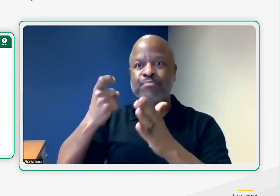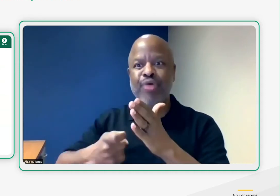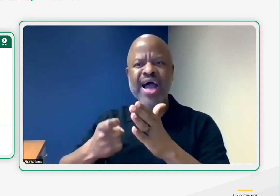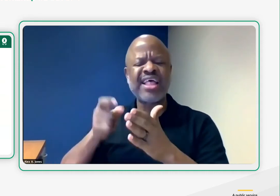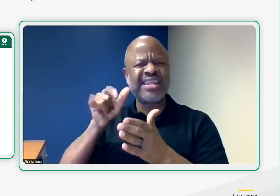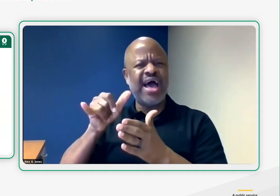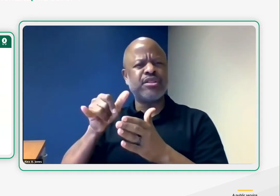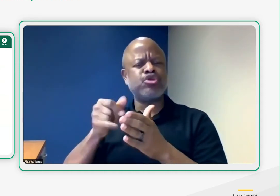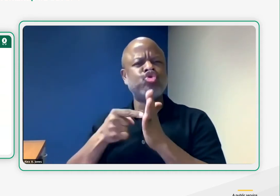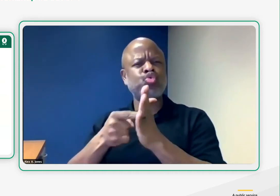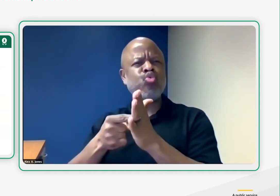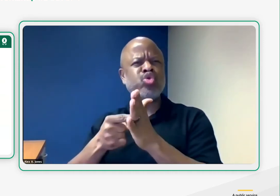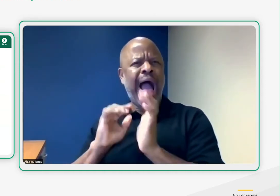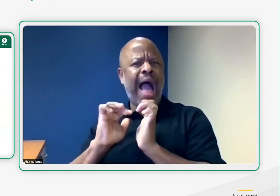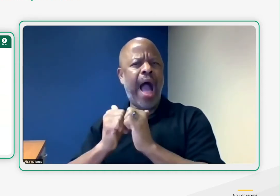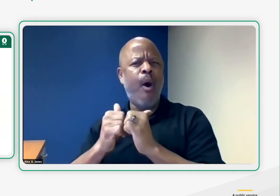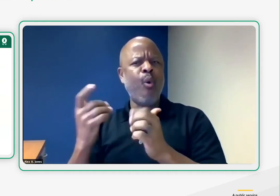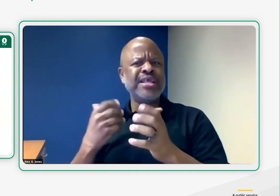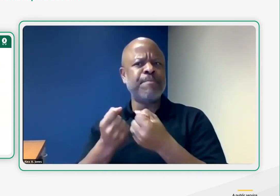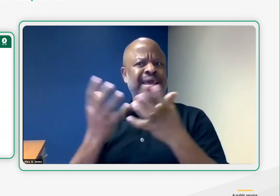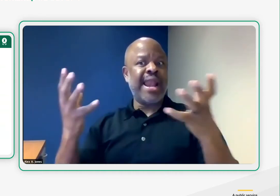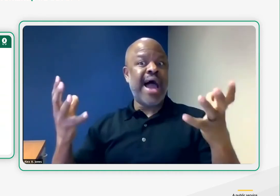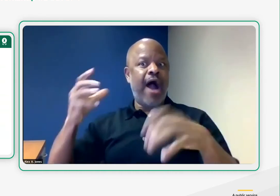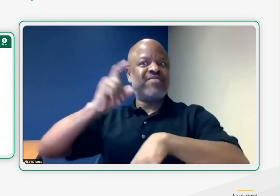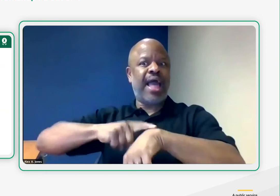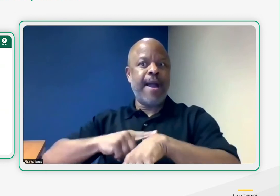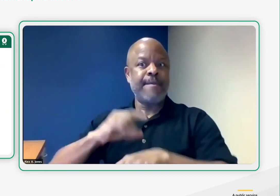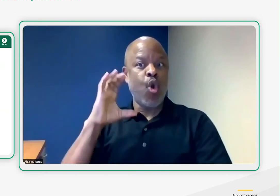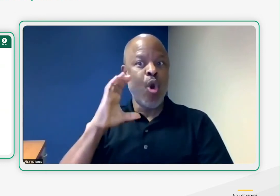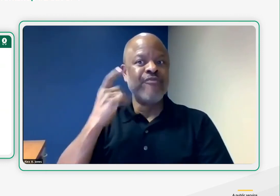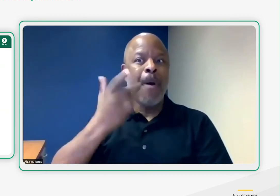Price comparing really demonstrates how we spend a lot of time specifically looking for